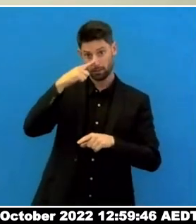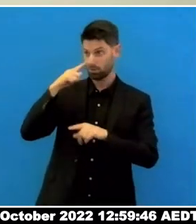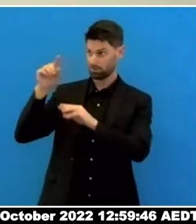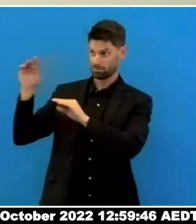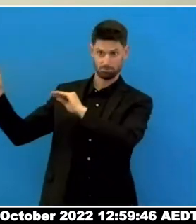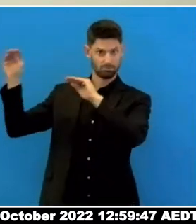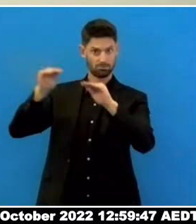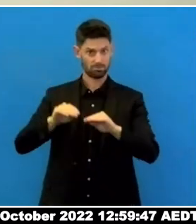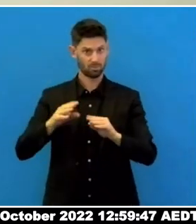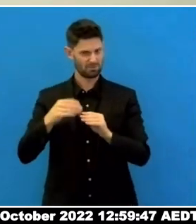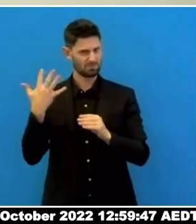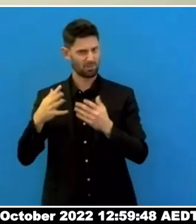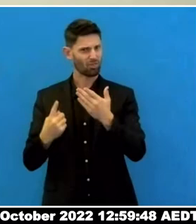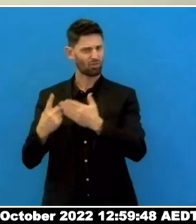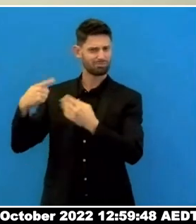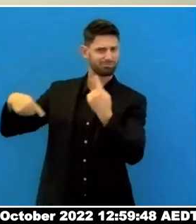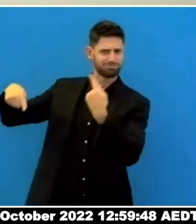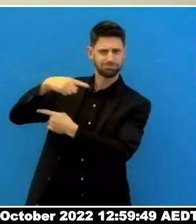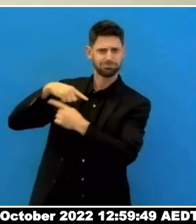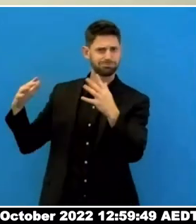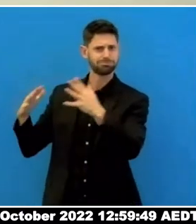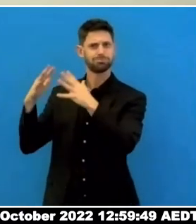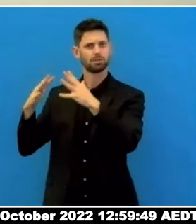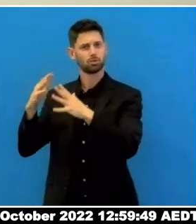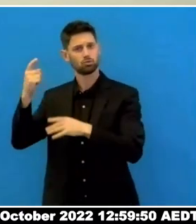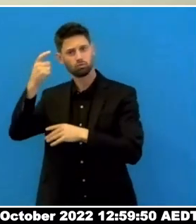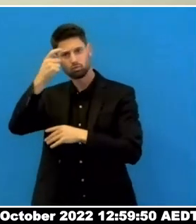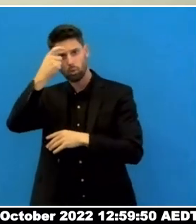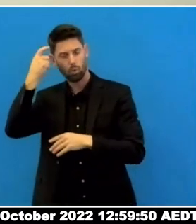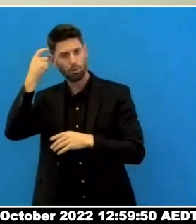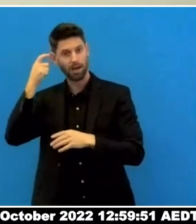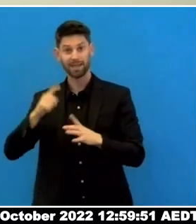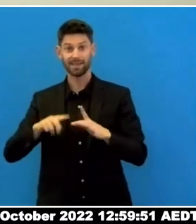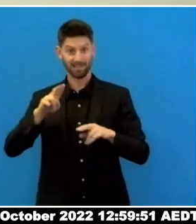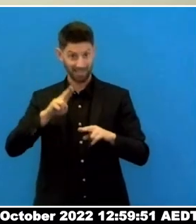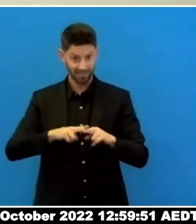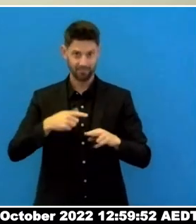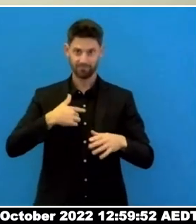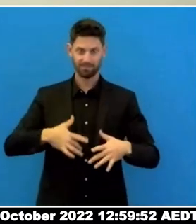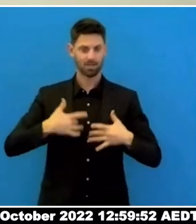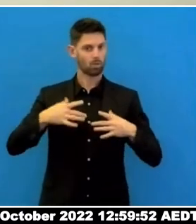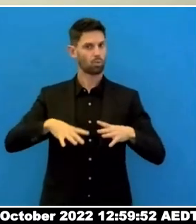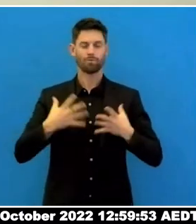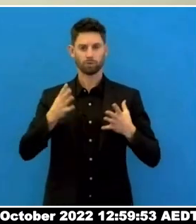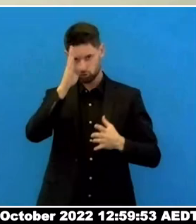you know, really traumatic events, is going to be enhanced if they have safety and if they have support